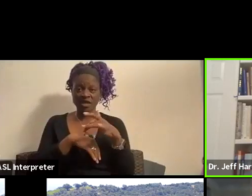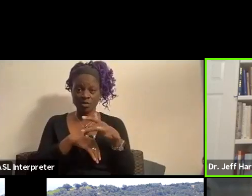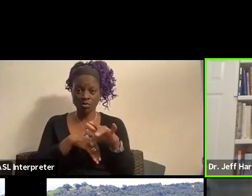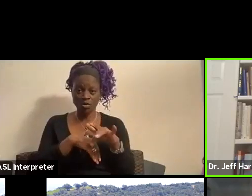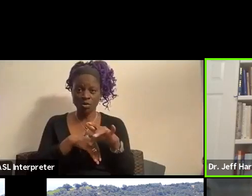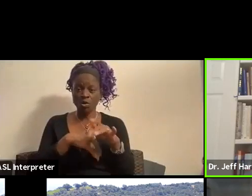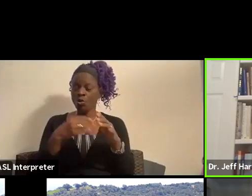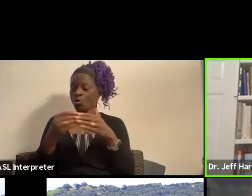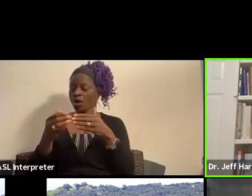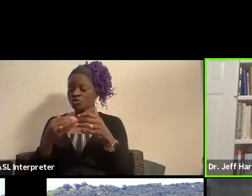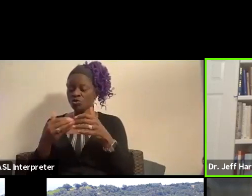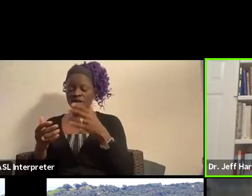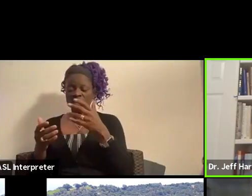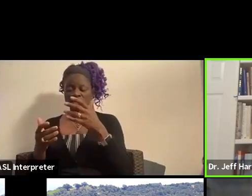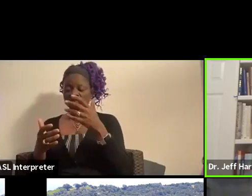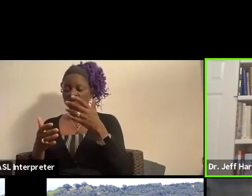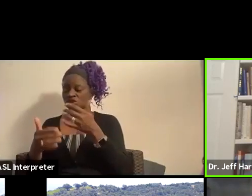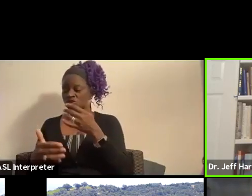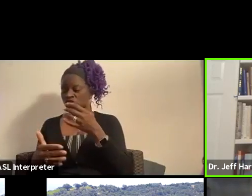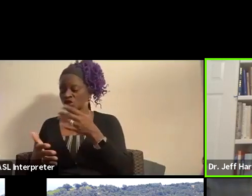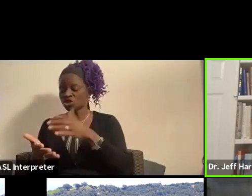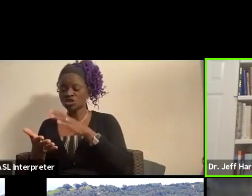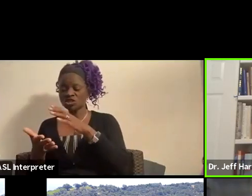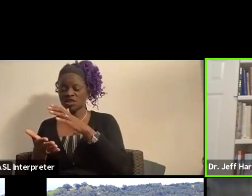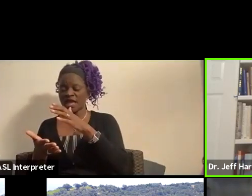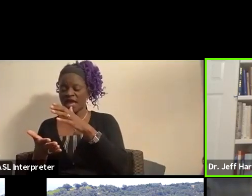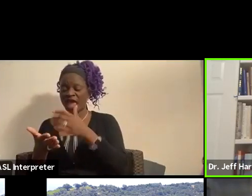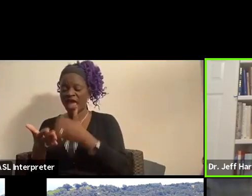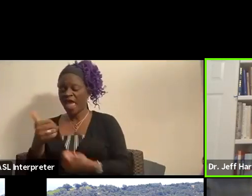superintendent of a school district or the head of school, if it's a private school,